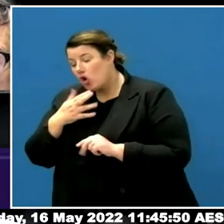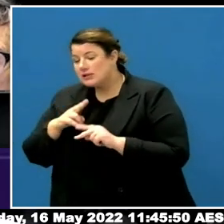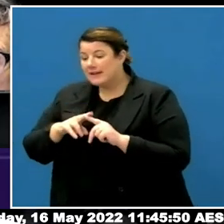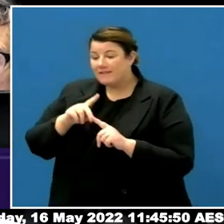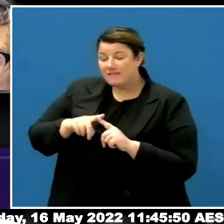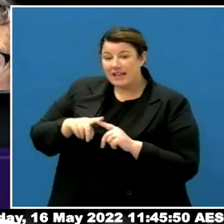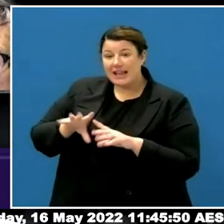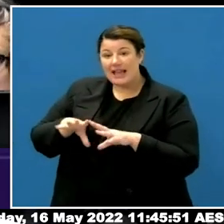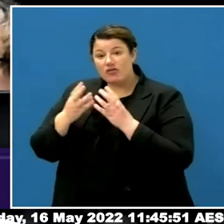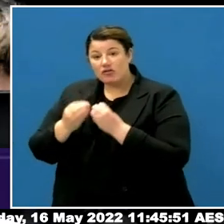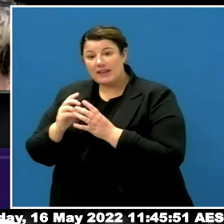fees for Jason?